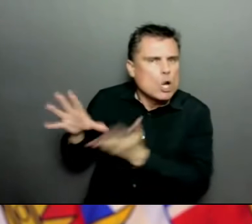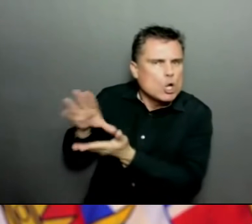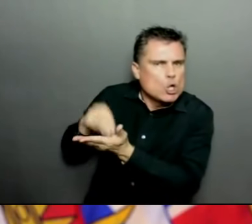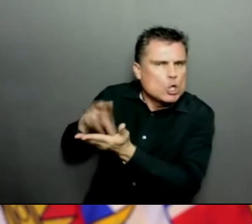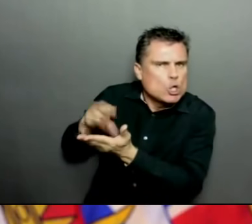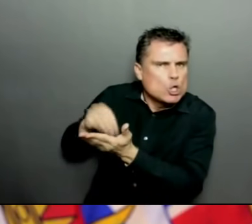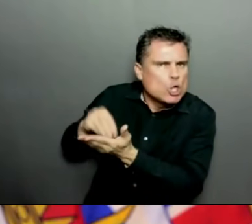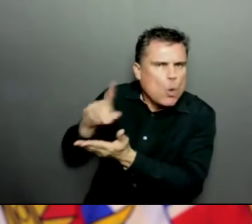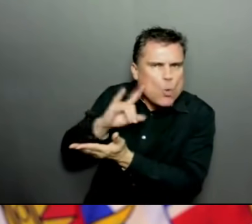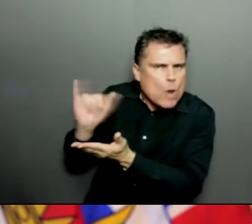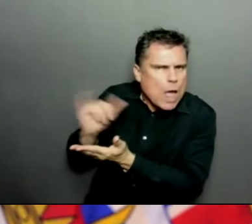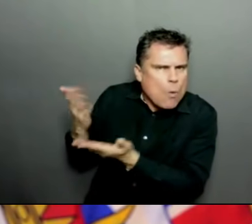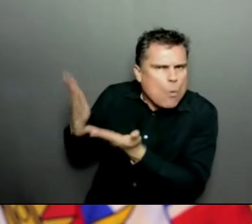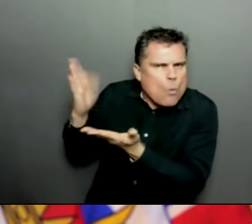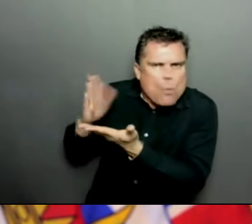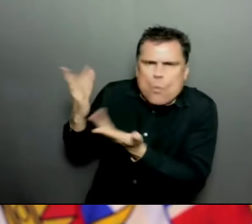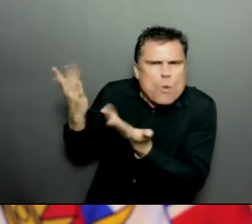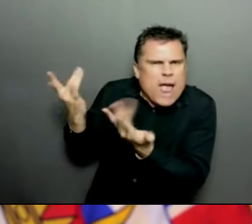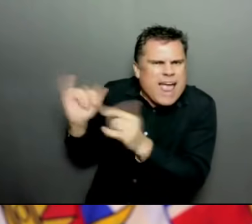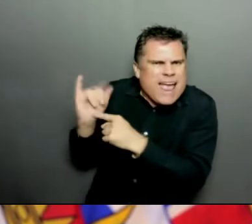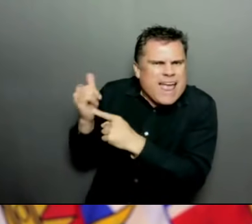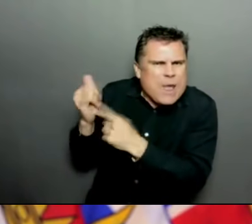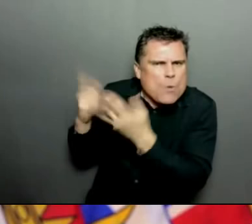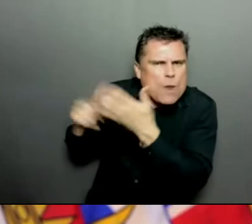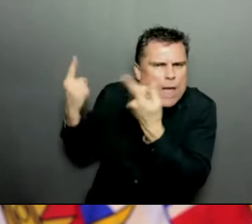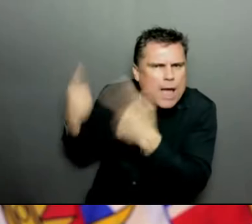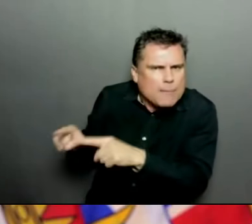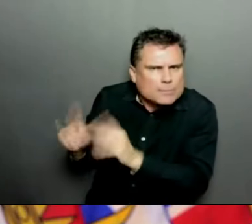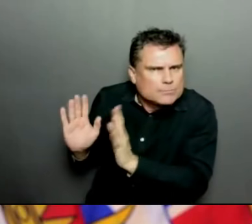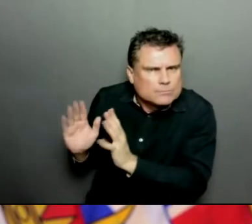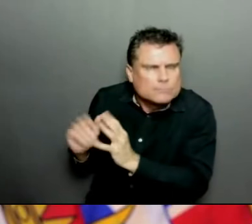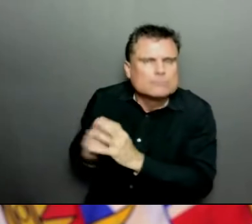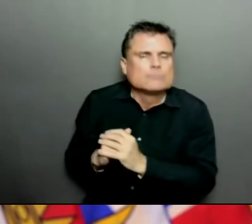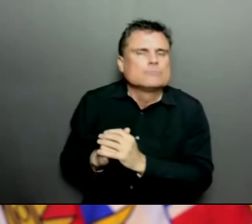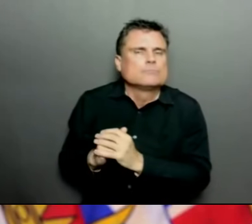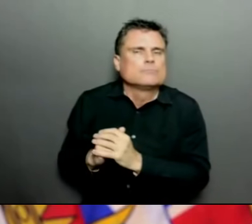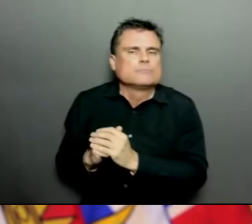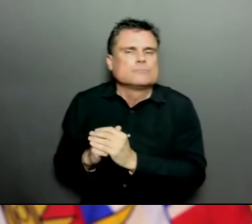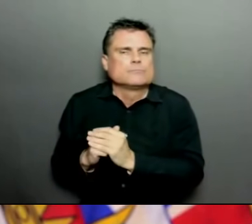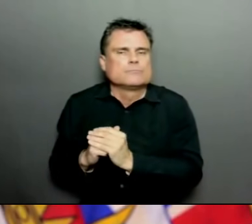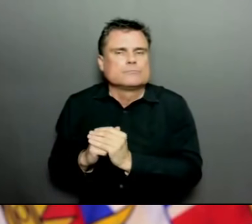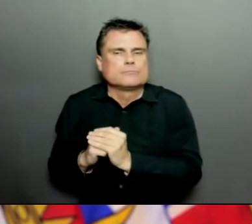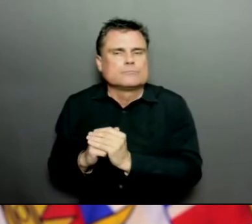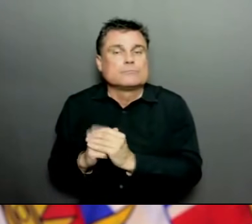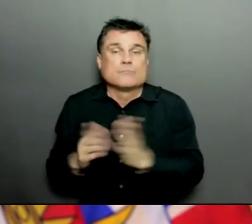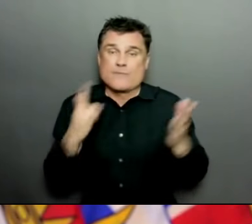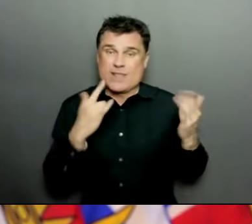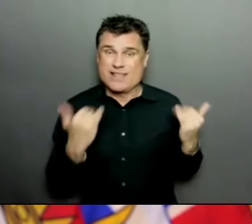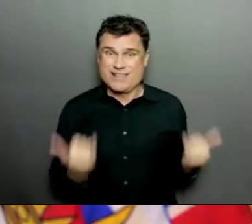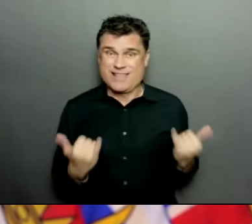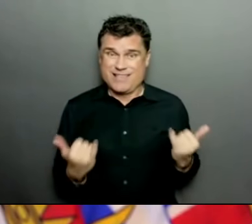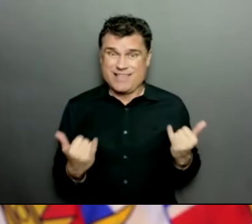vaccine we are getting at different times is still up in the air. So as we move through